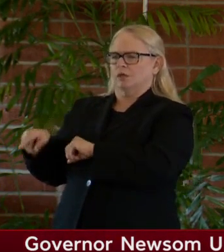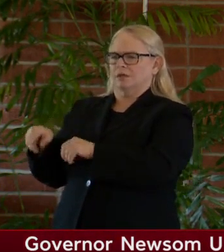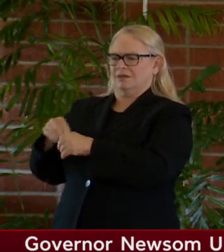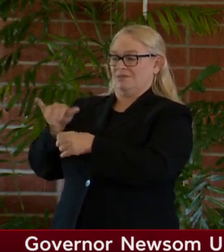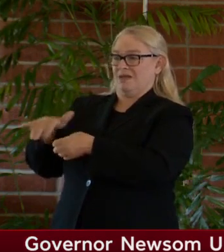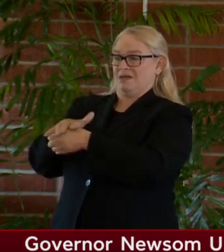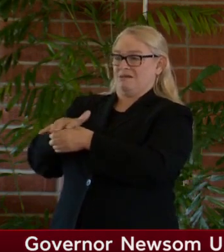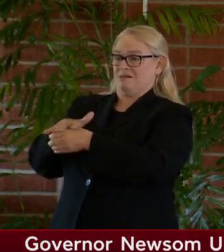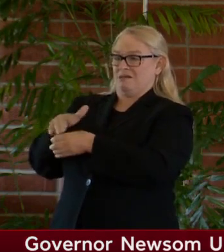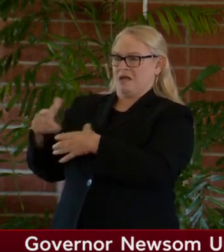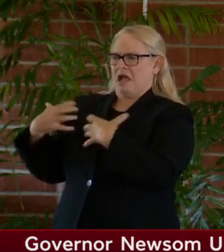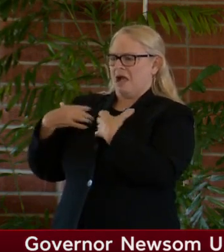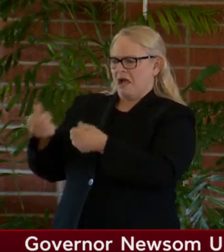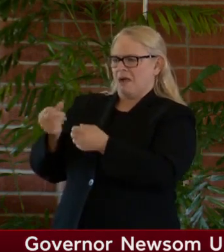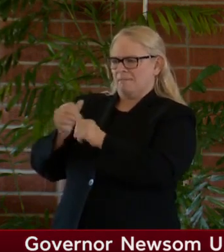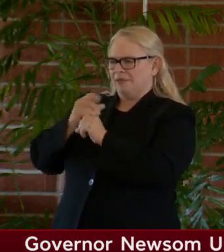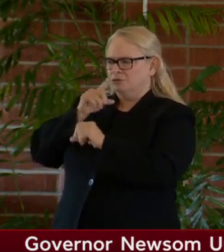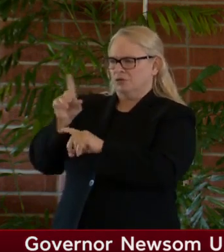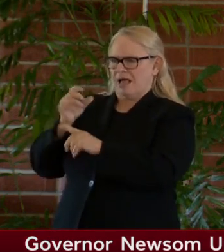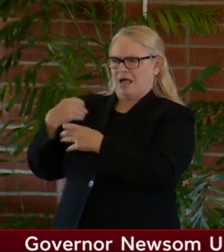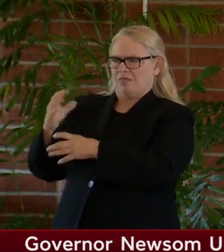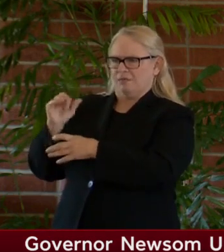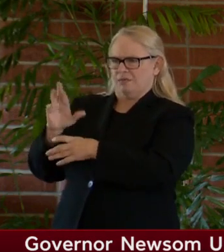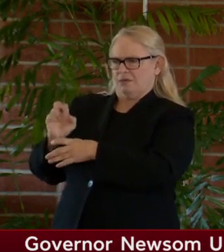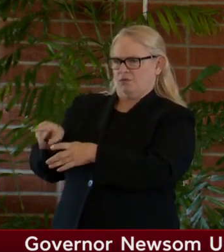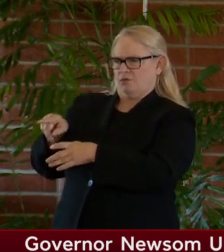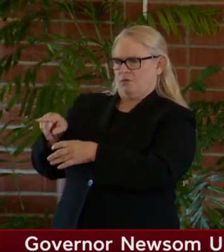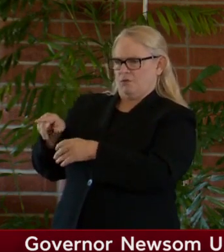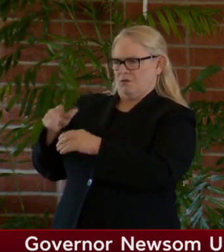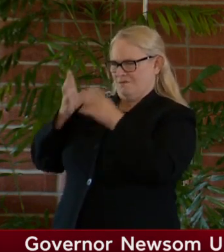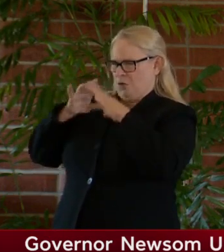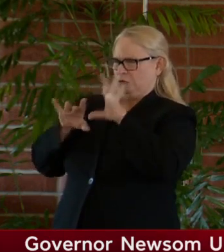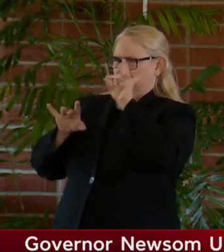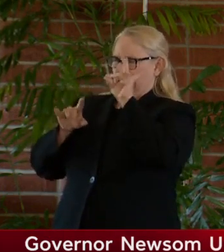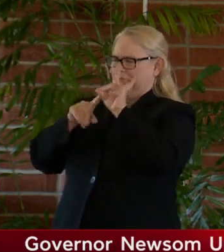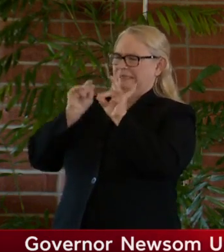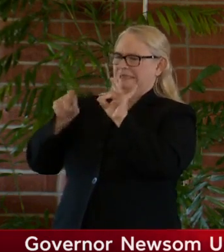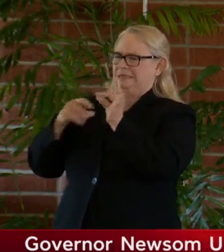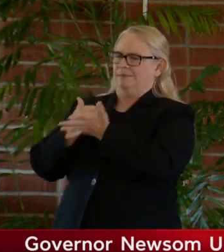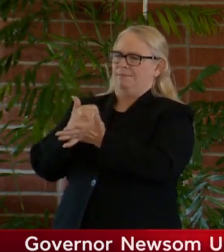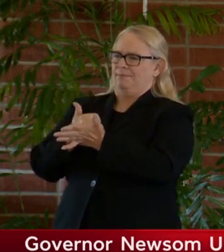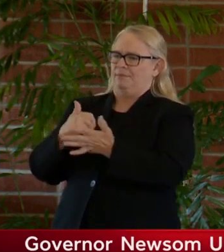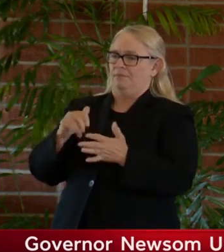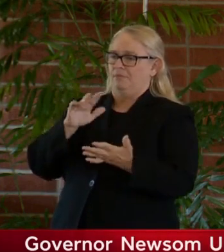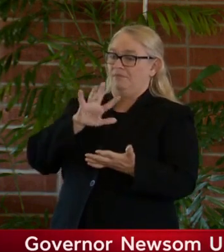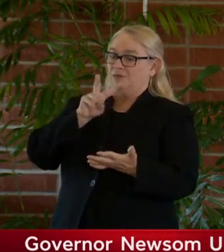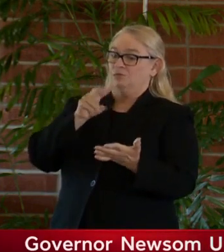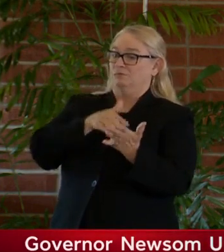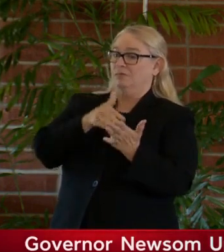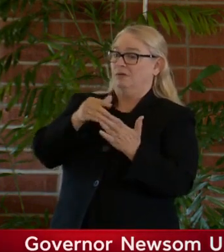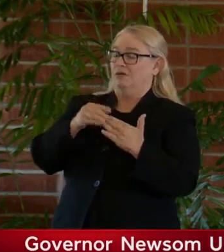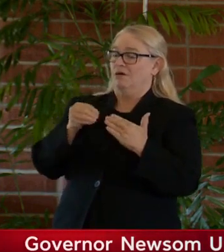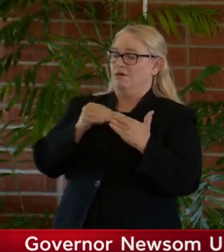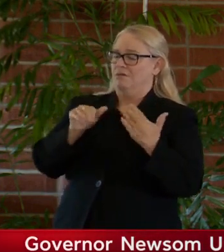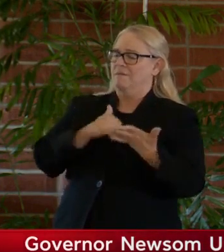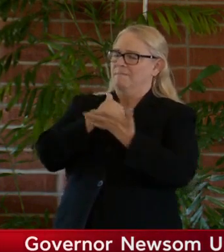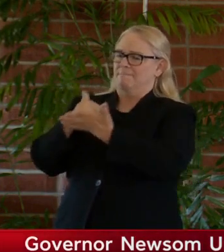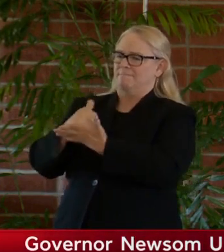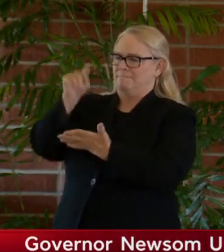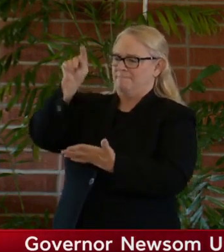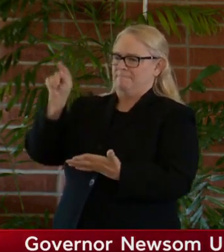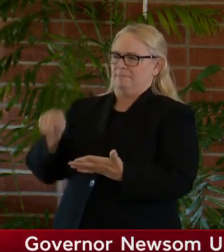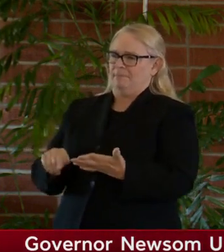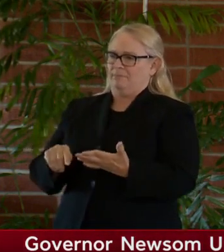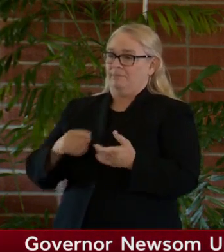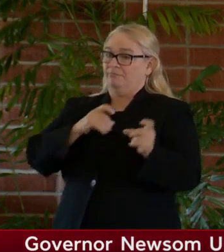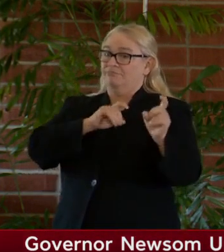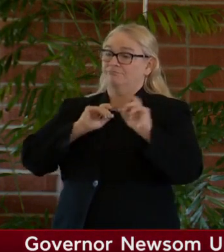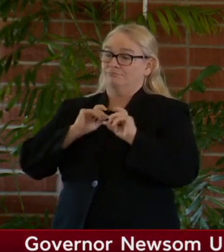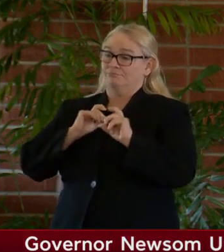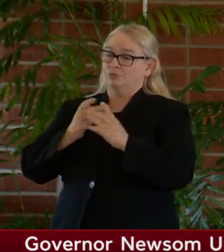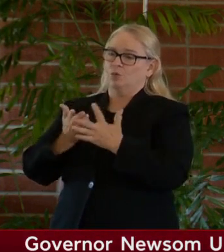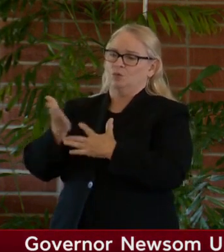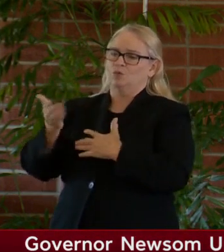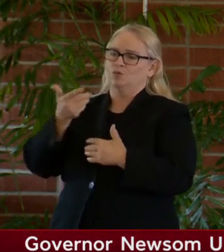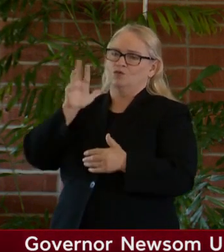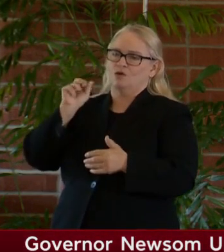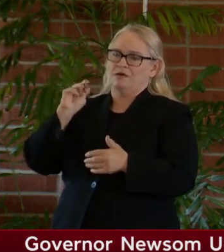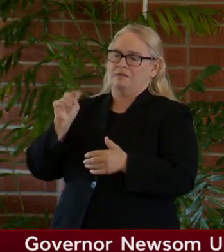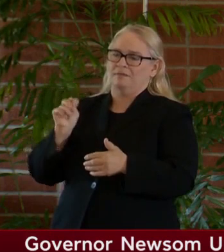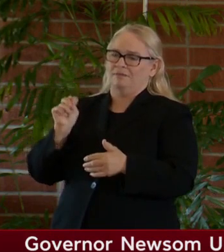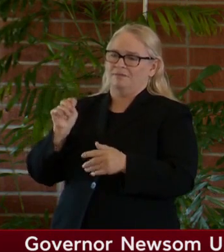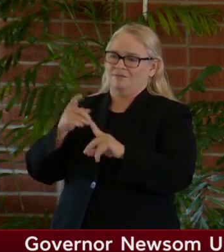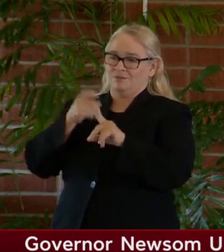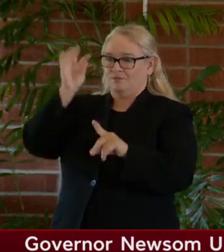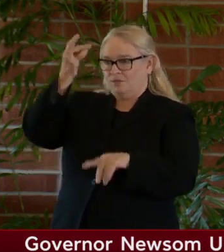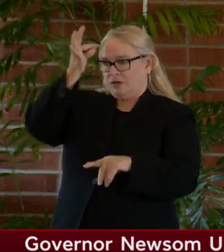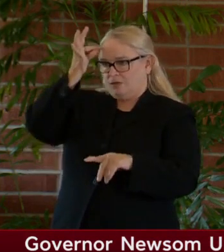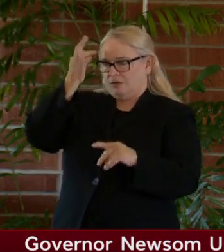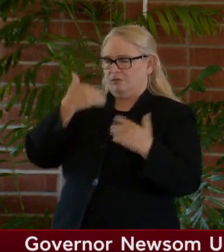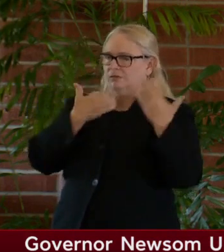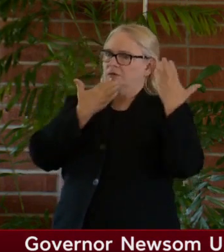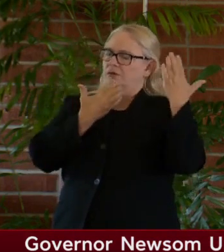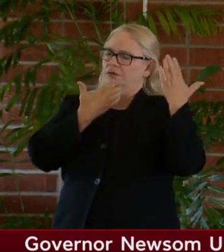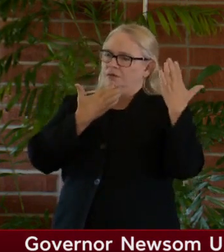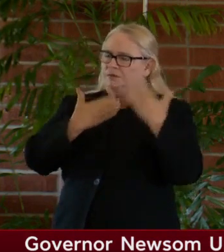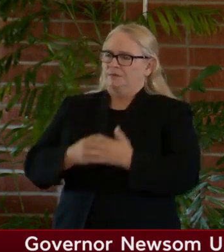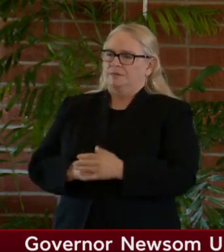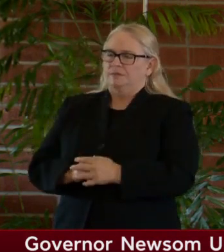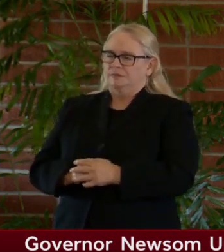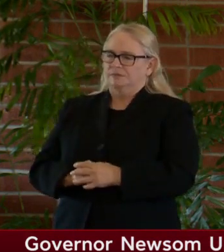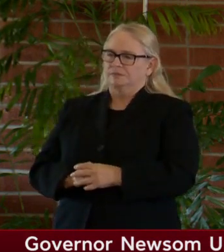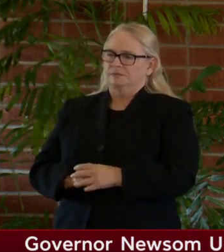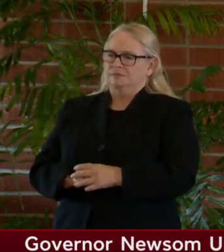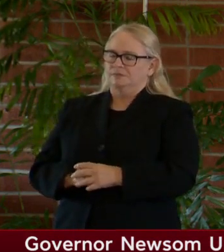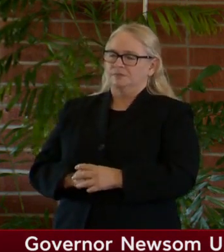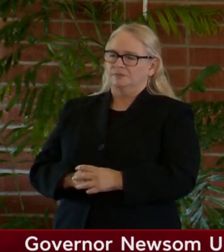PROTOCOLS AND TO ENHANCE OUR HEALTH CARE WORKERS BY PROVIDING MORE SUPPORT AS WELL AS MORE PERSONNEL 52 MILLION DOLLARS THAT IS BEEN PROVIDED TO US THROUGH A GRANT WE RECEIVED THE